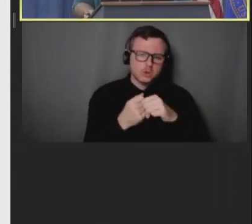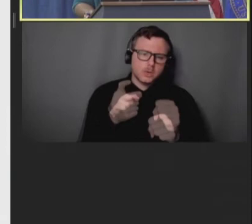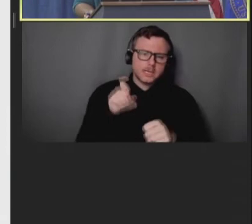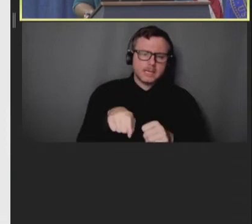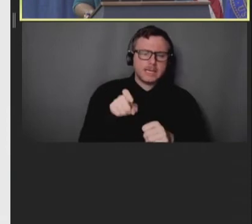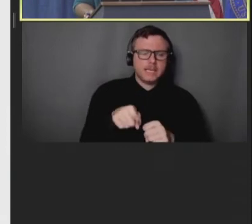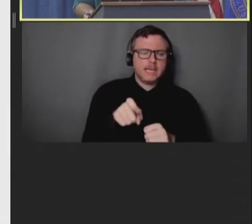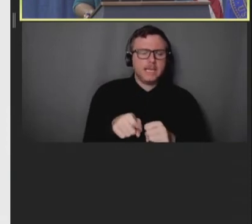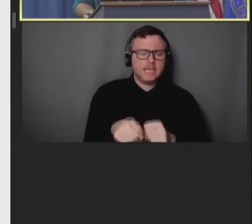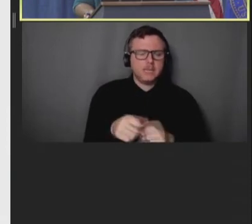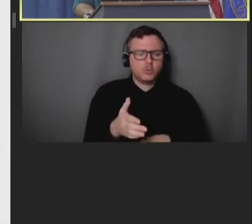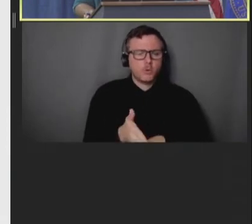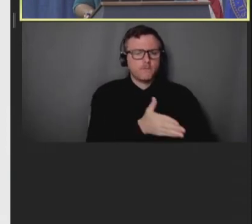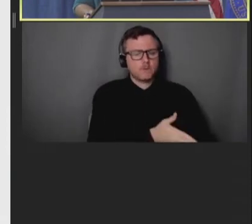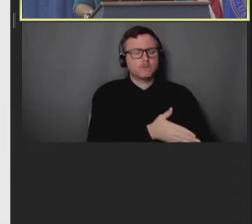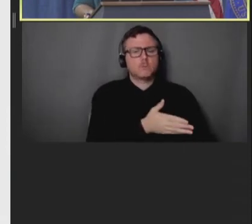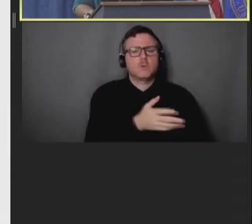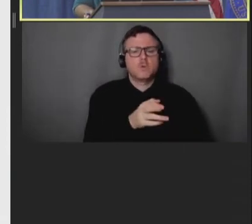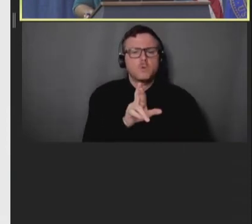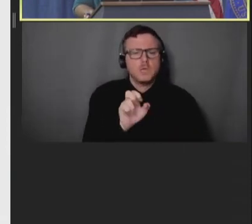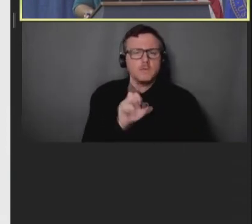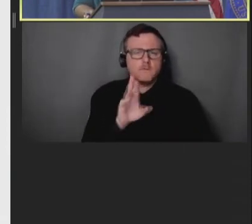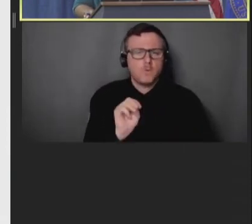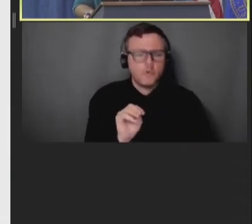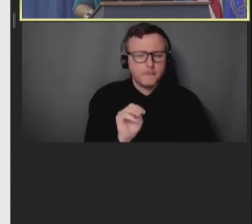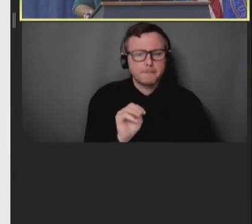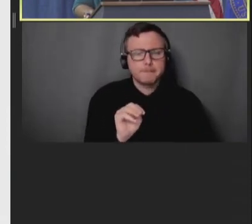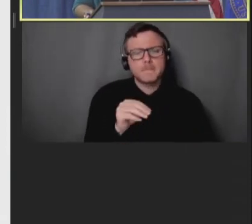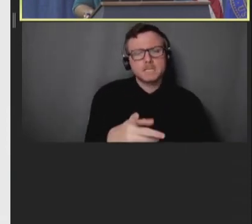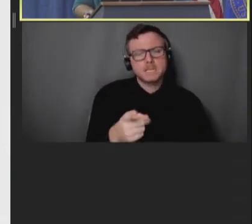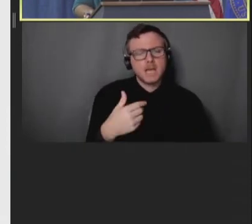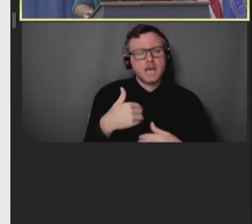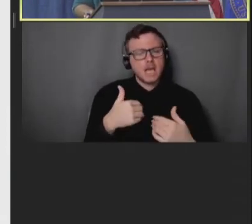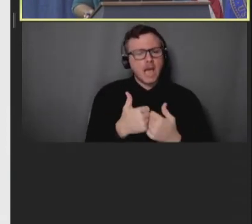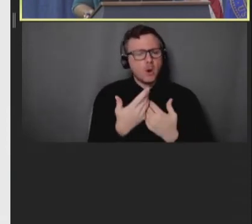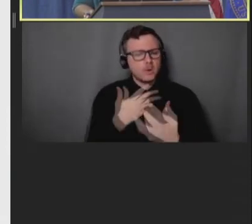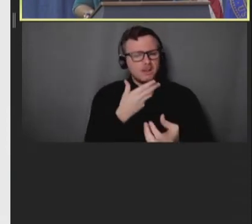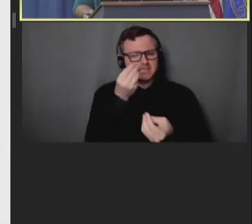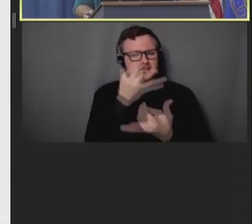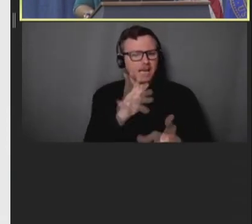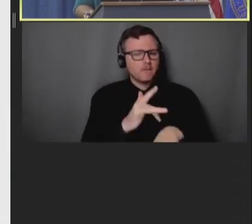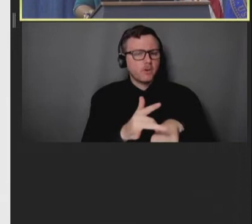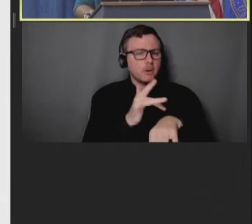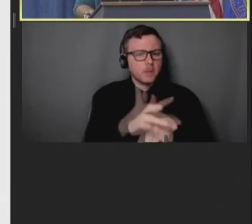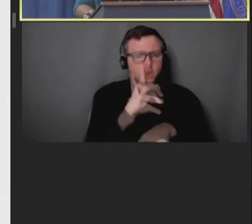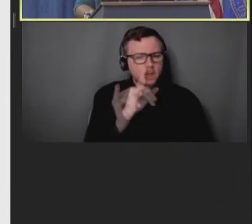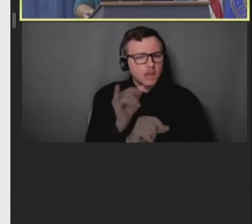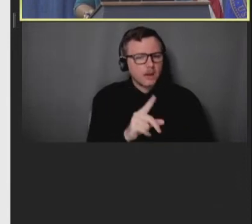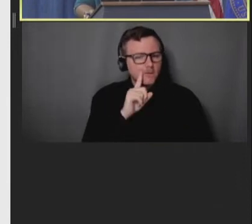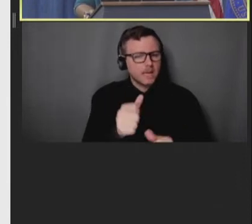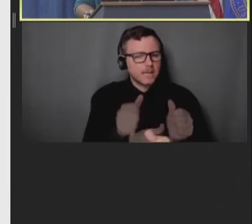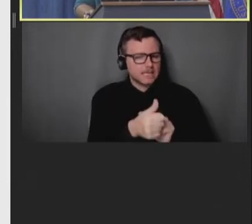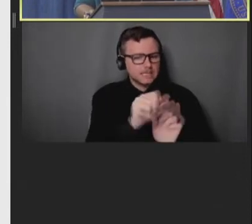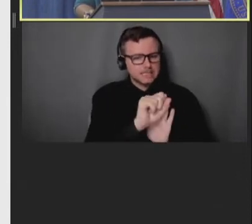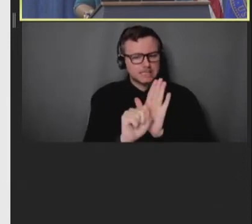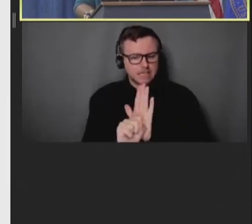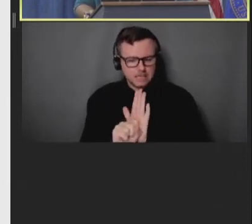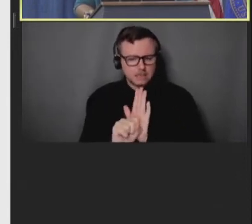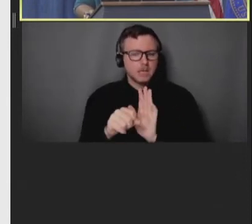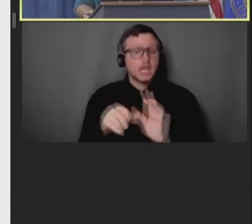data interoperability look like for our states? As well as the communications piece, we are thinking